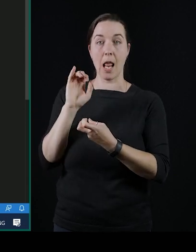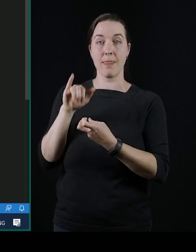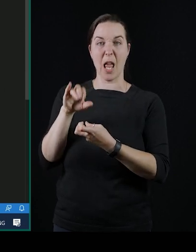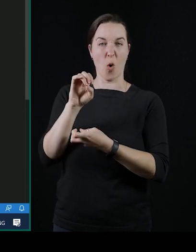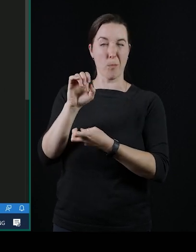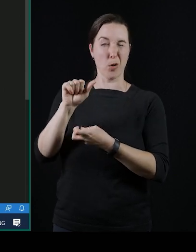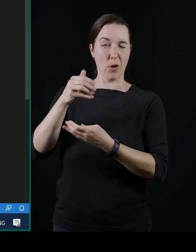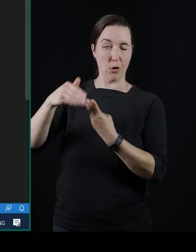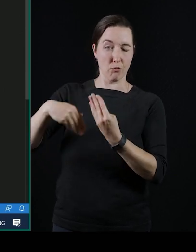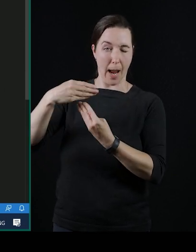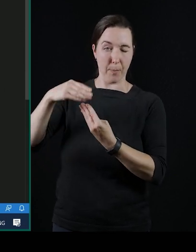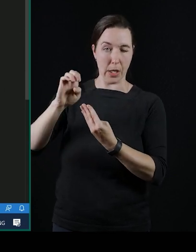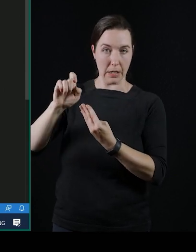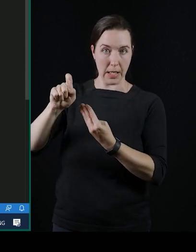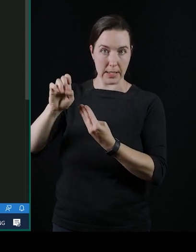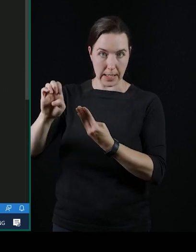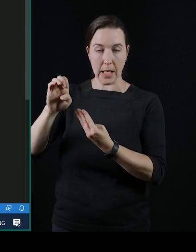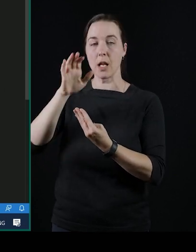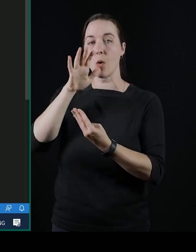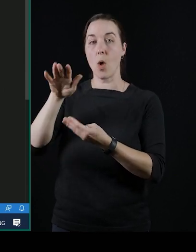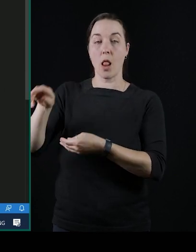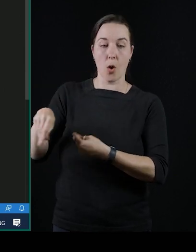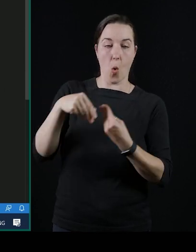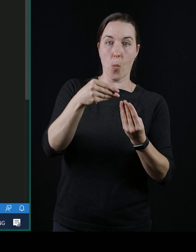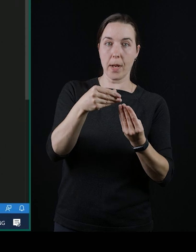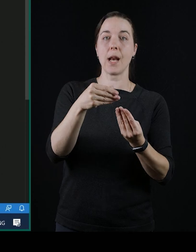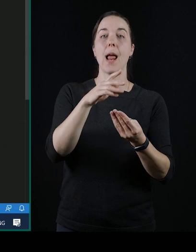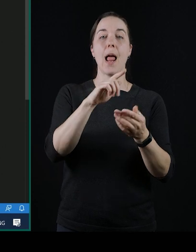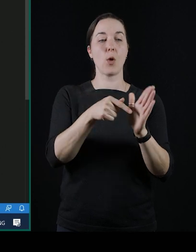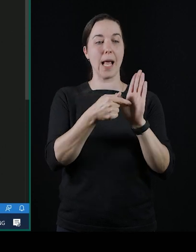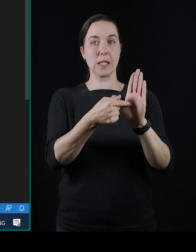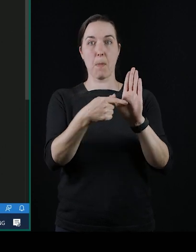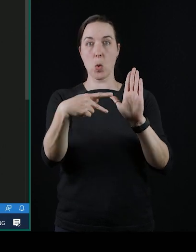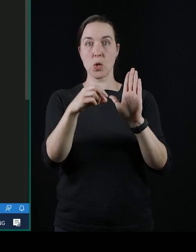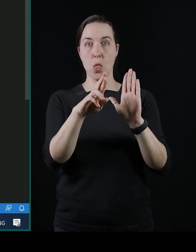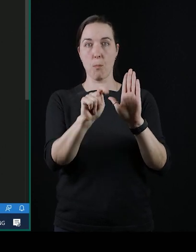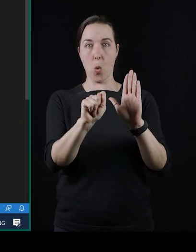the OpenArena wrapper, executable. We're going to expose the OpenArena port